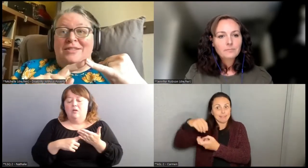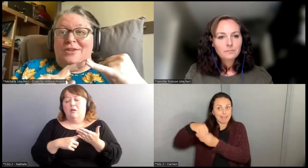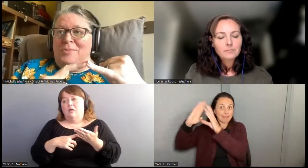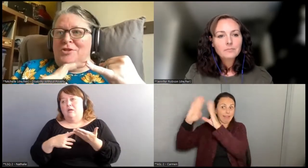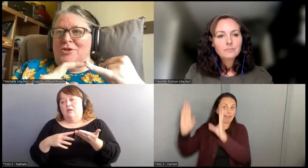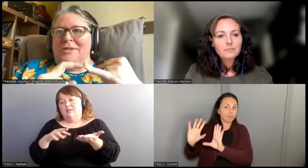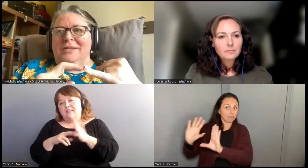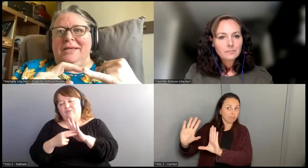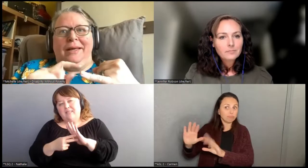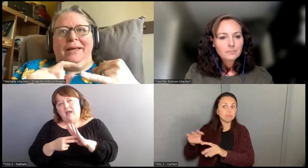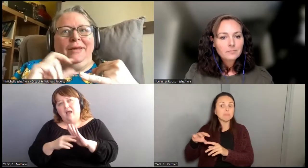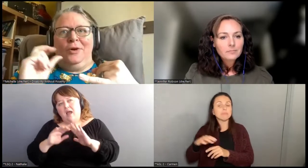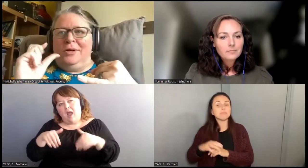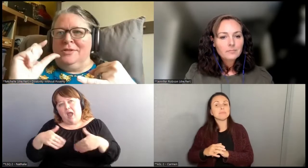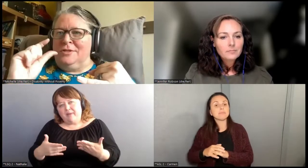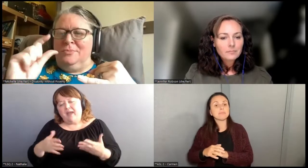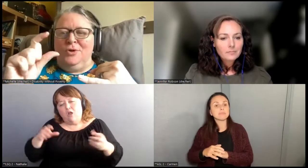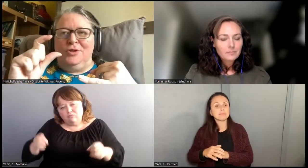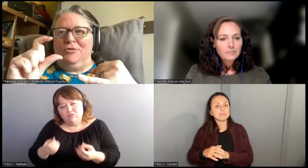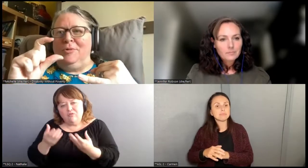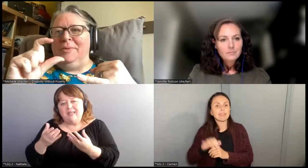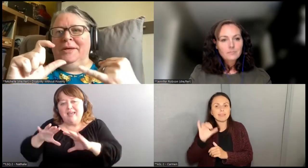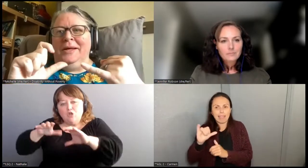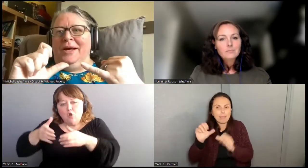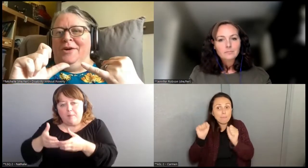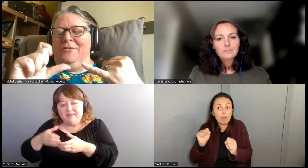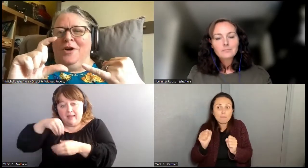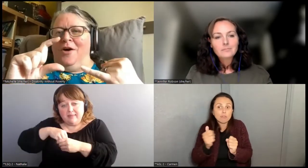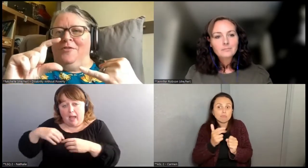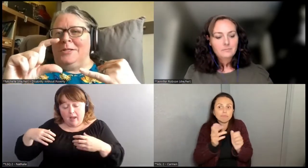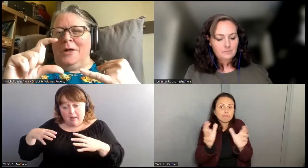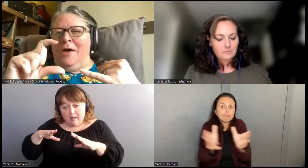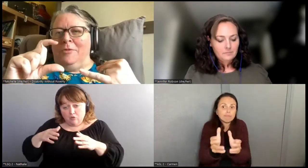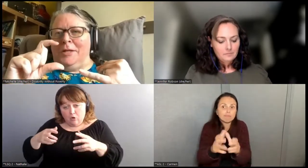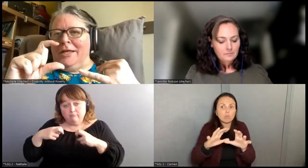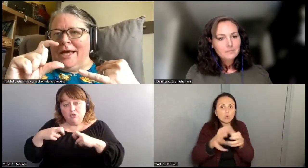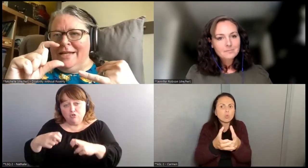THAT'S AN OPPORTUNITY, YOU KNOW, AS SMALL GROUP OF NOT -- OBVIOUSLY NOT EVERYONE GETS